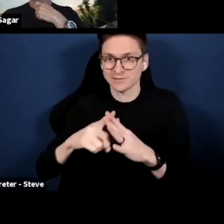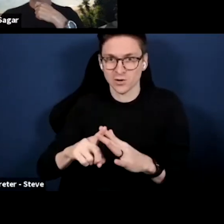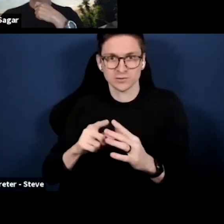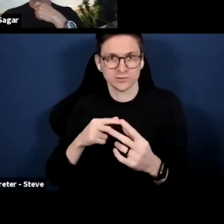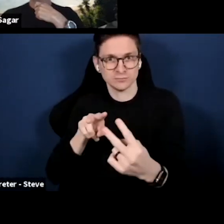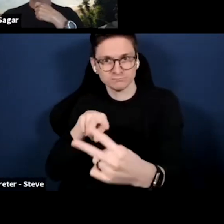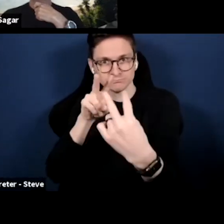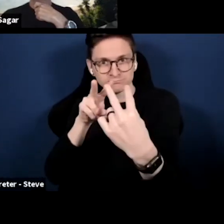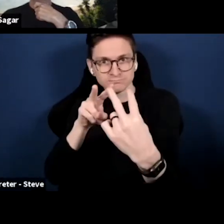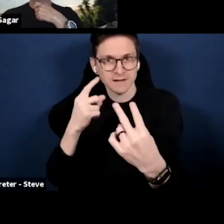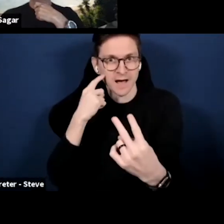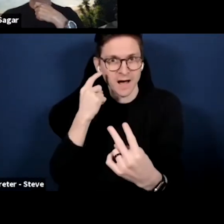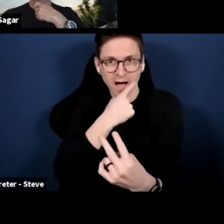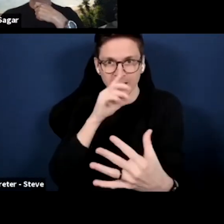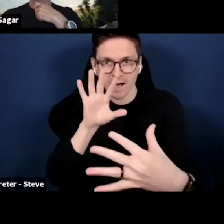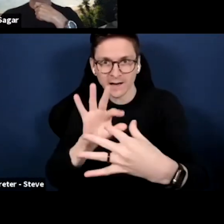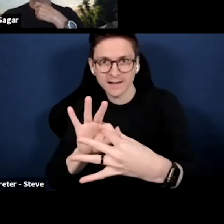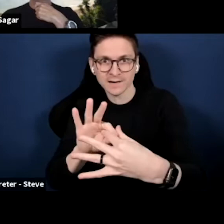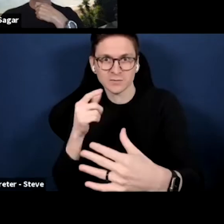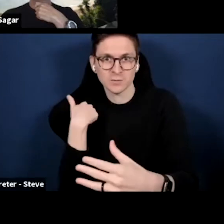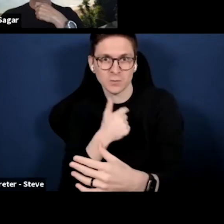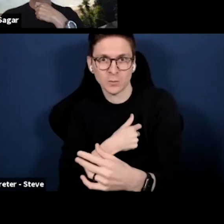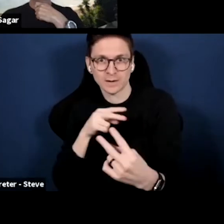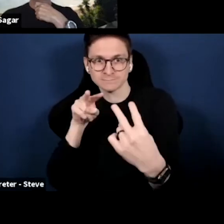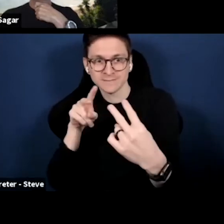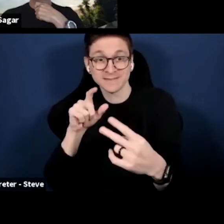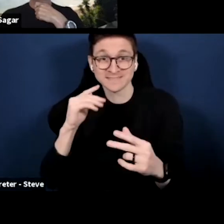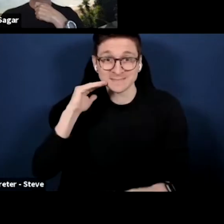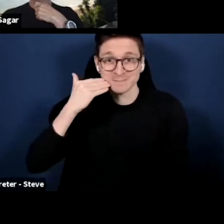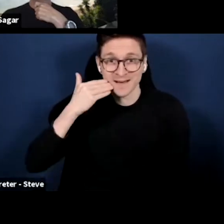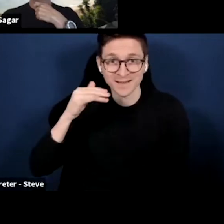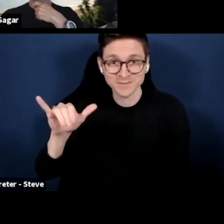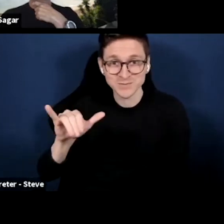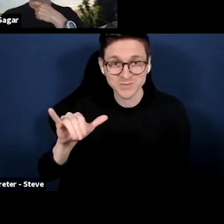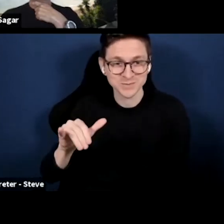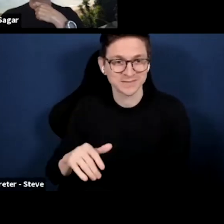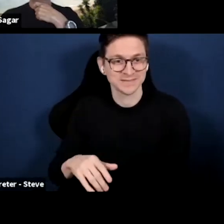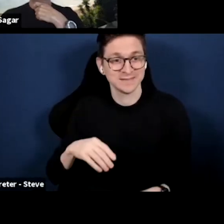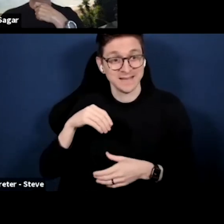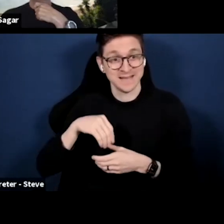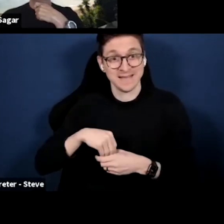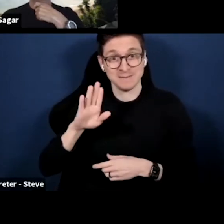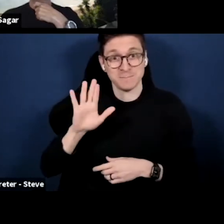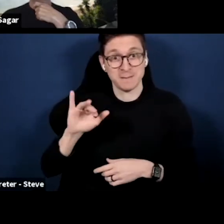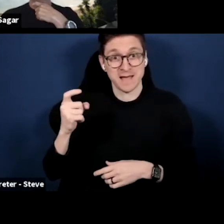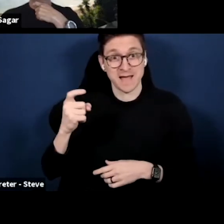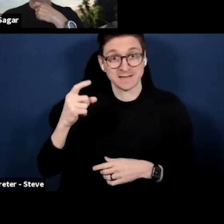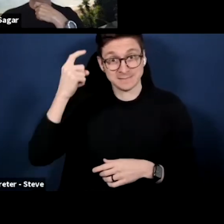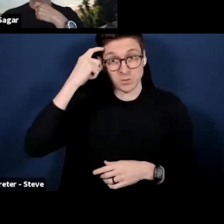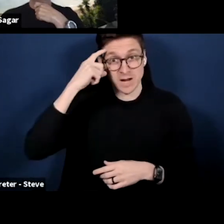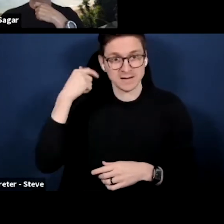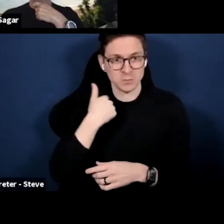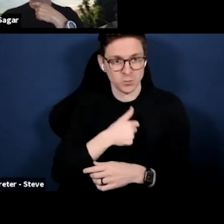connecting and she even gives me a smile inside baby x's brain we can see oxytocin being released